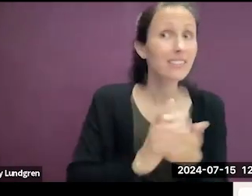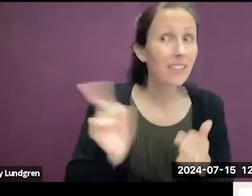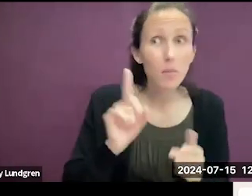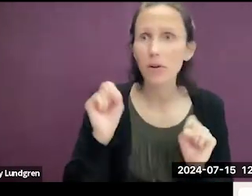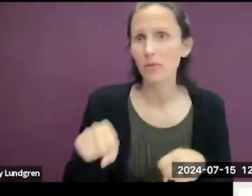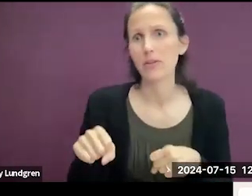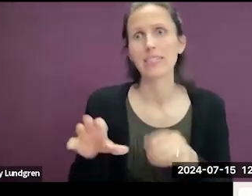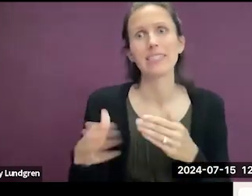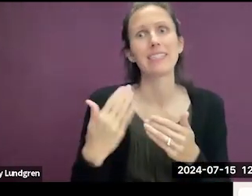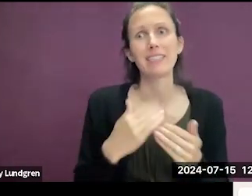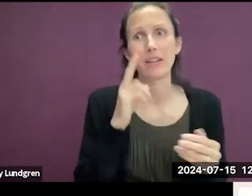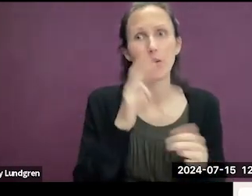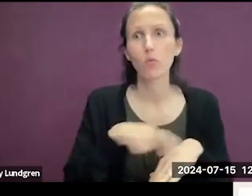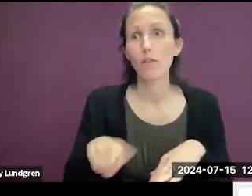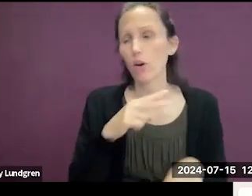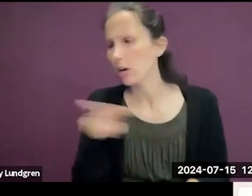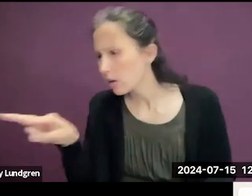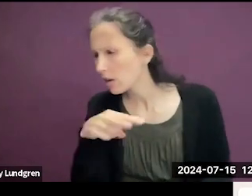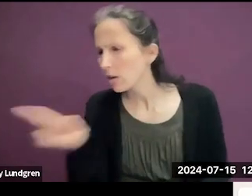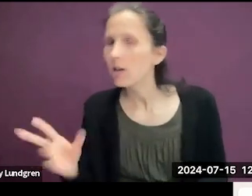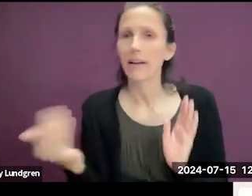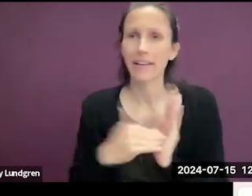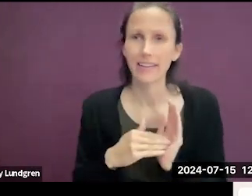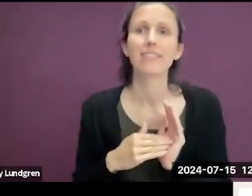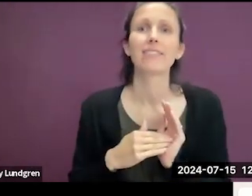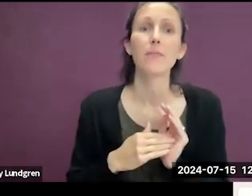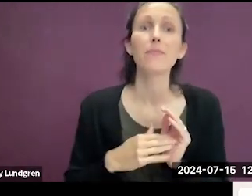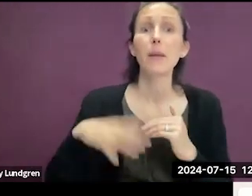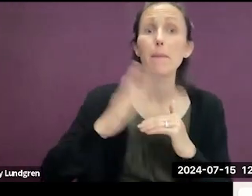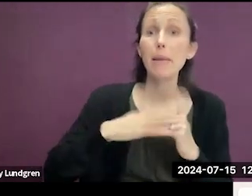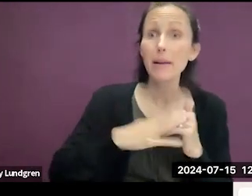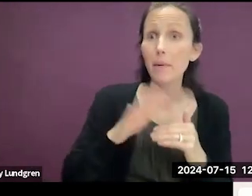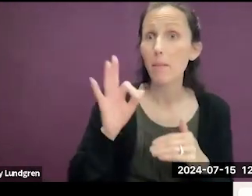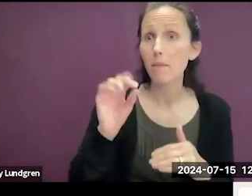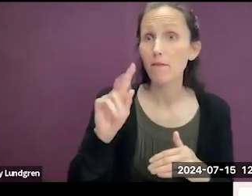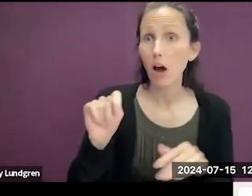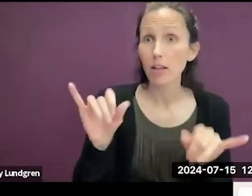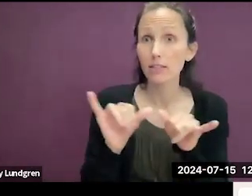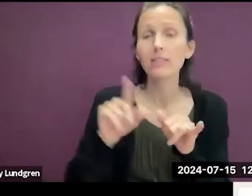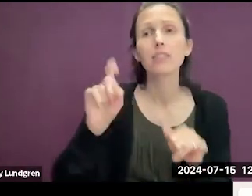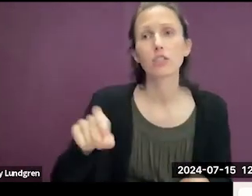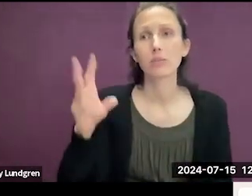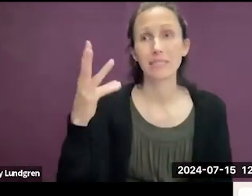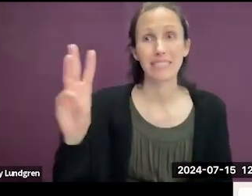So our first content guideline is that our minimum font size should be 16-point font.